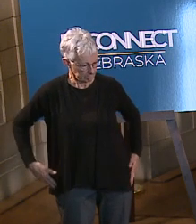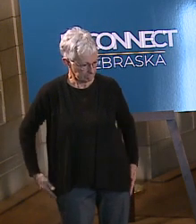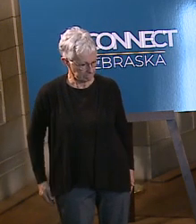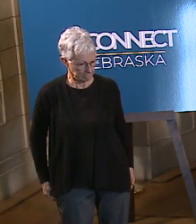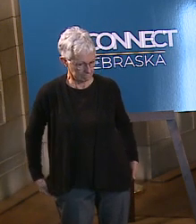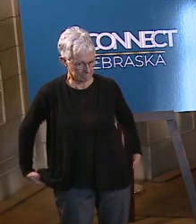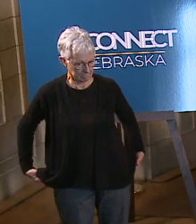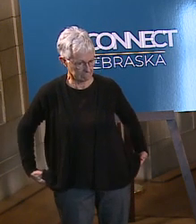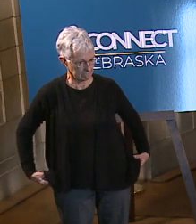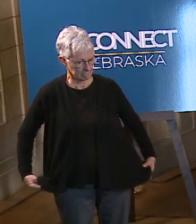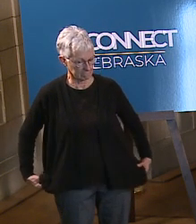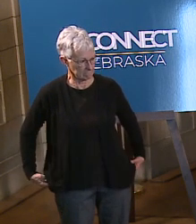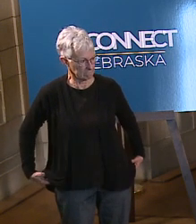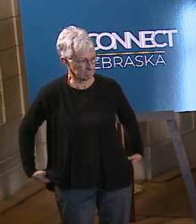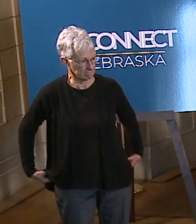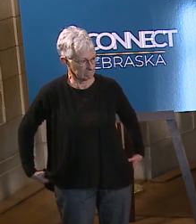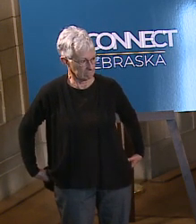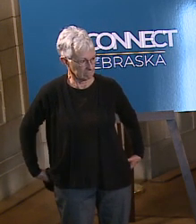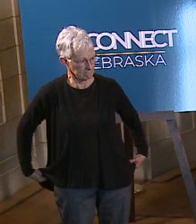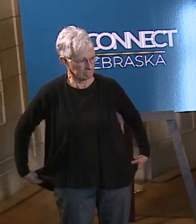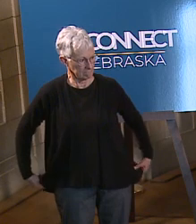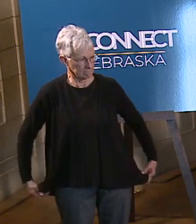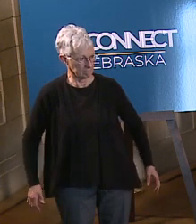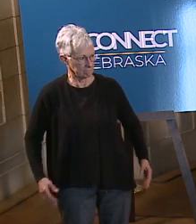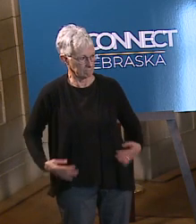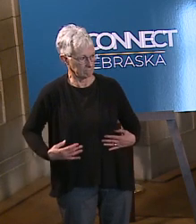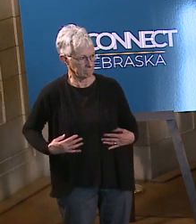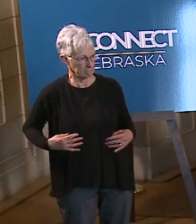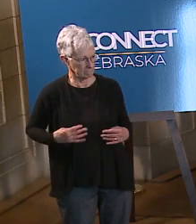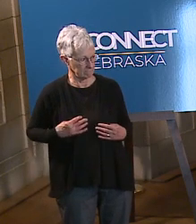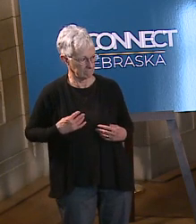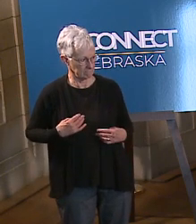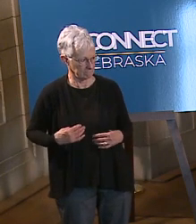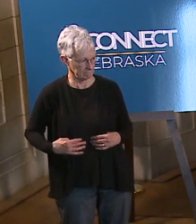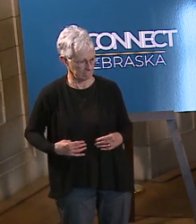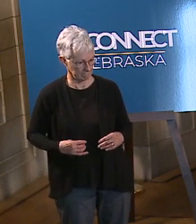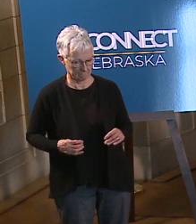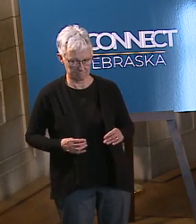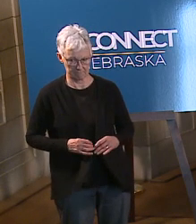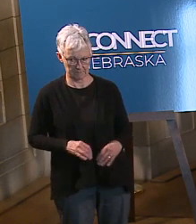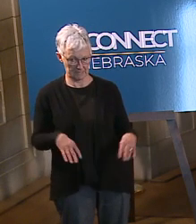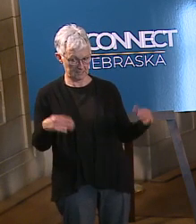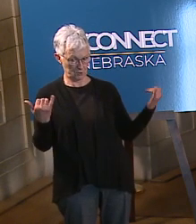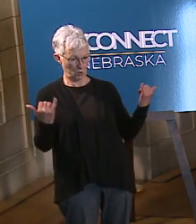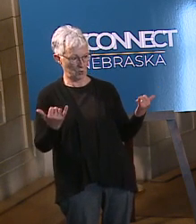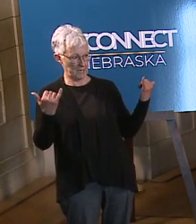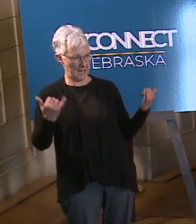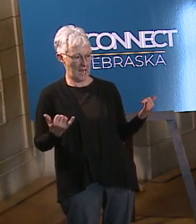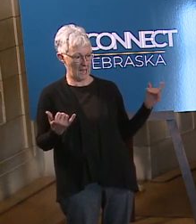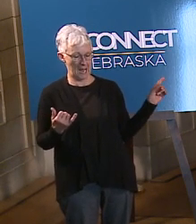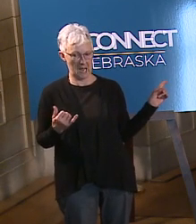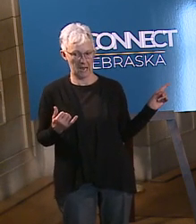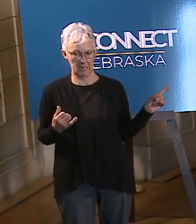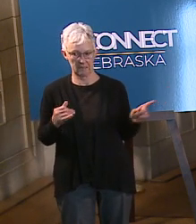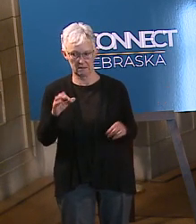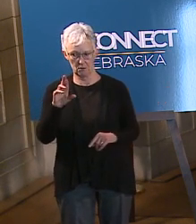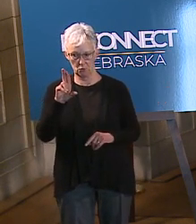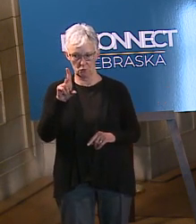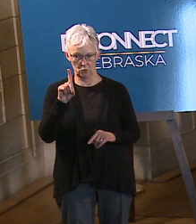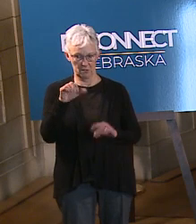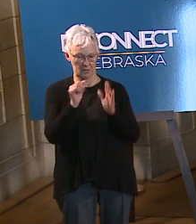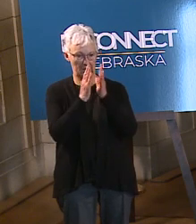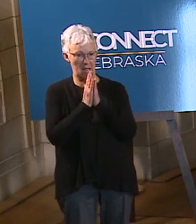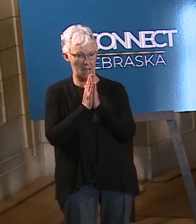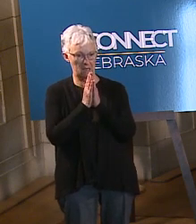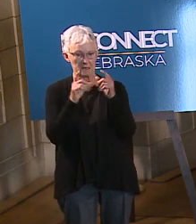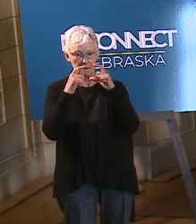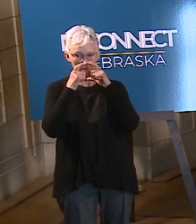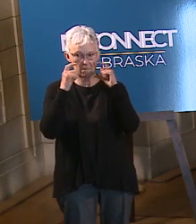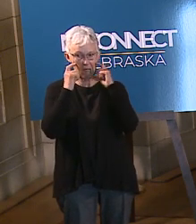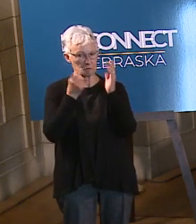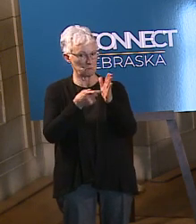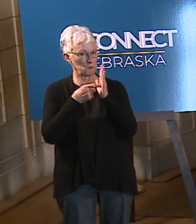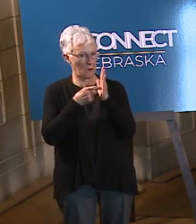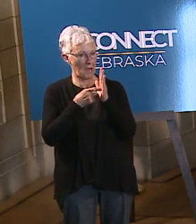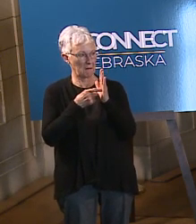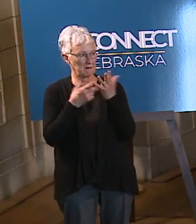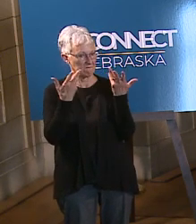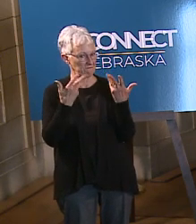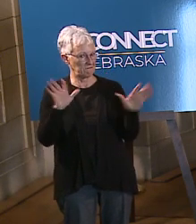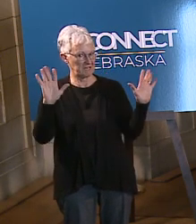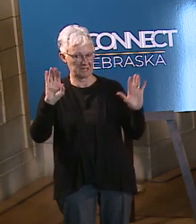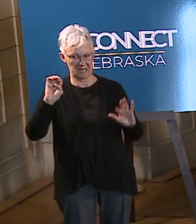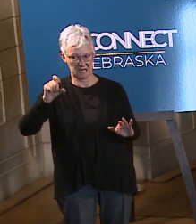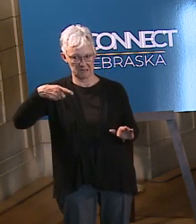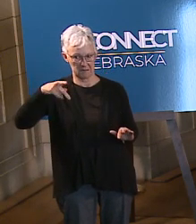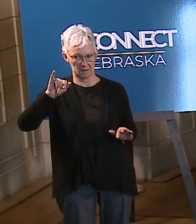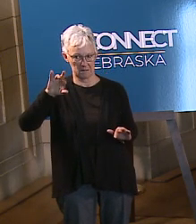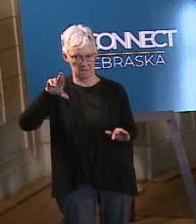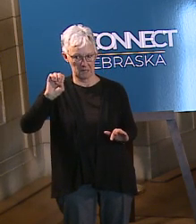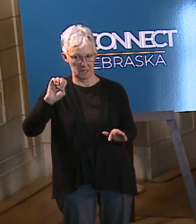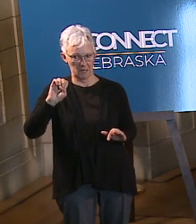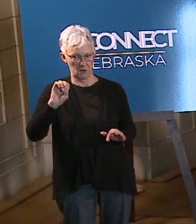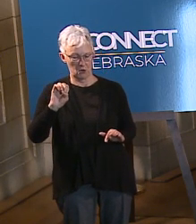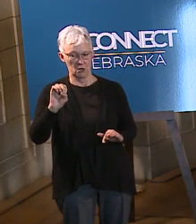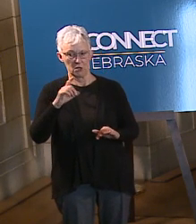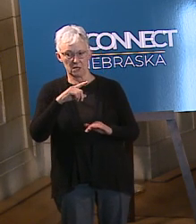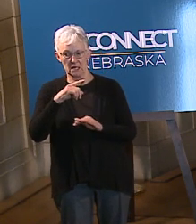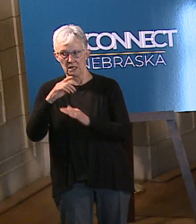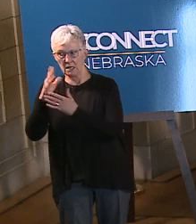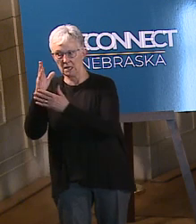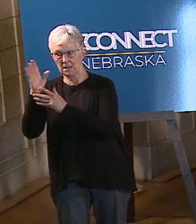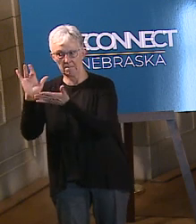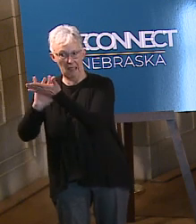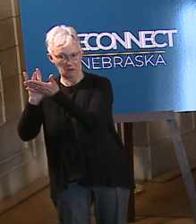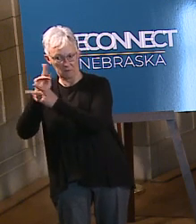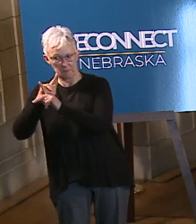THAT VACCINE.